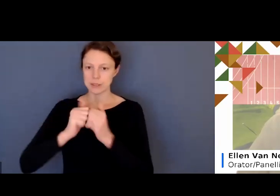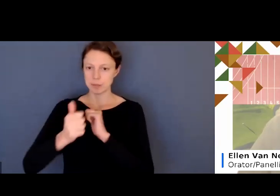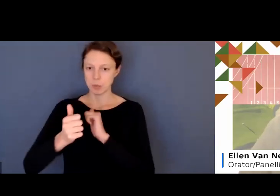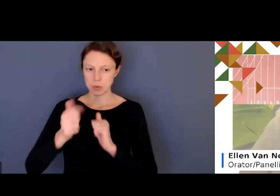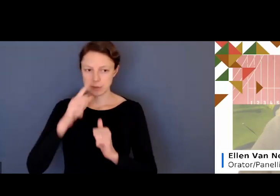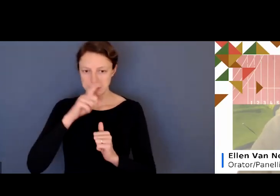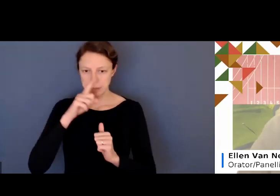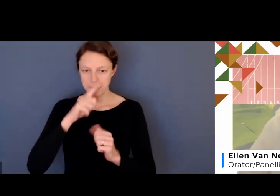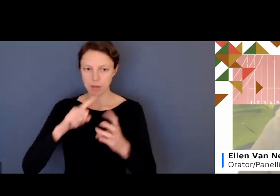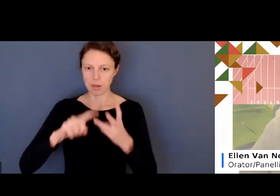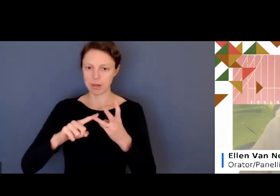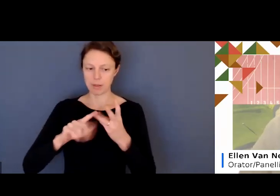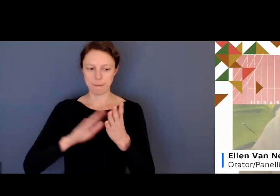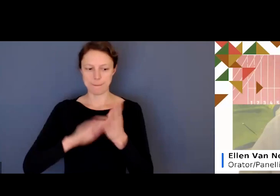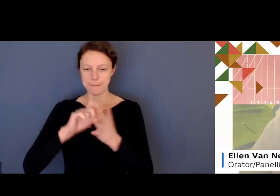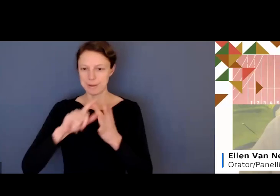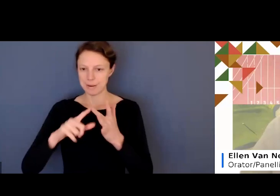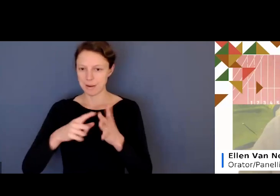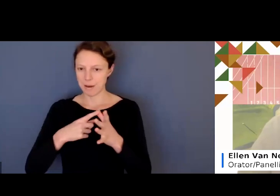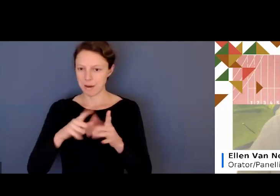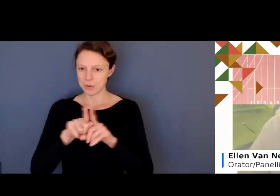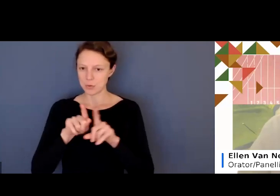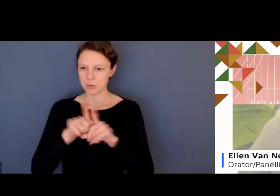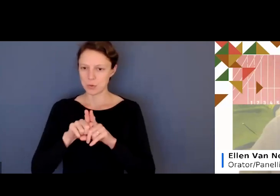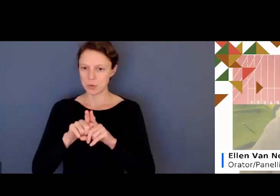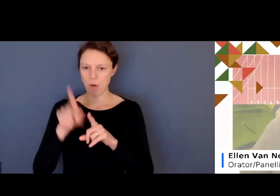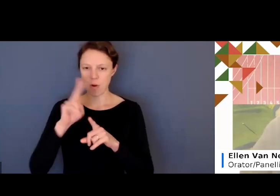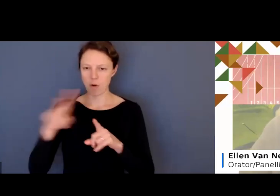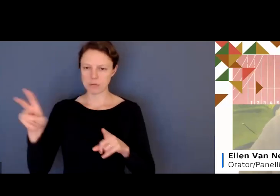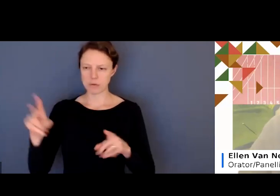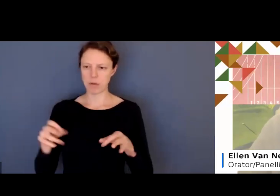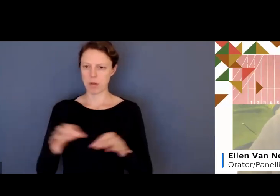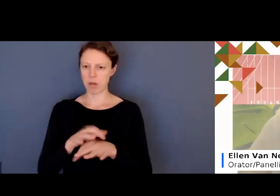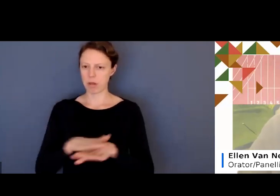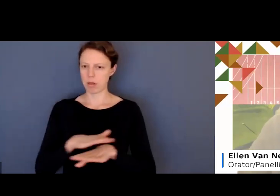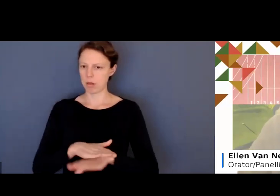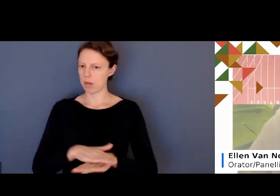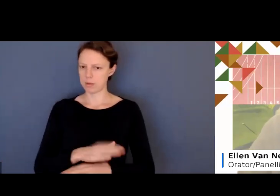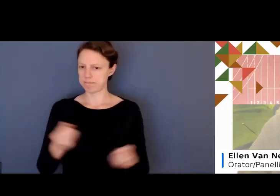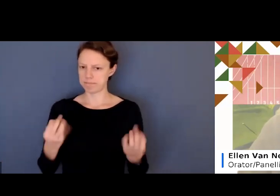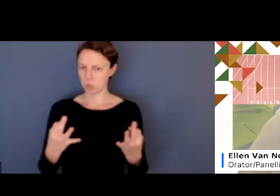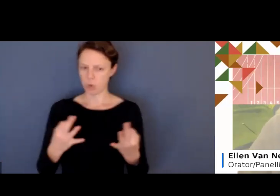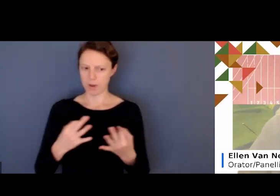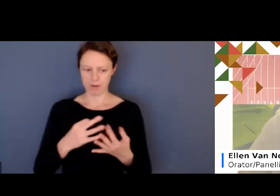also tends to deny that racism exists or at least minimizes